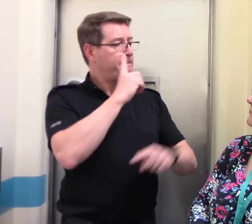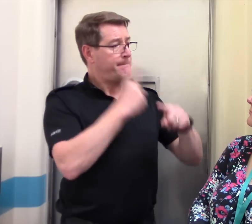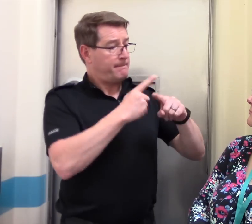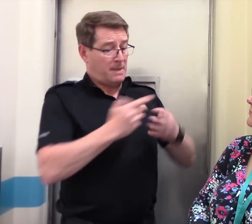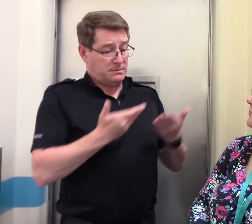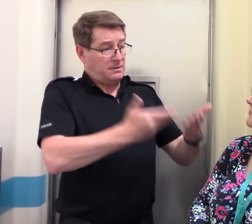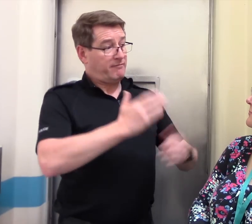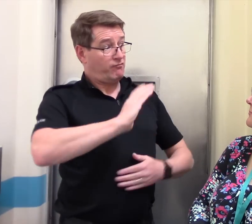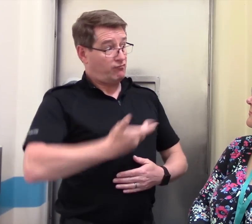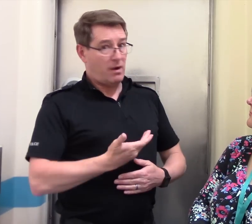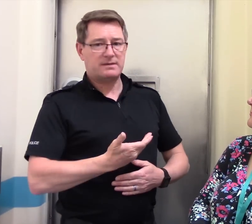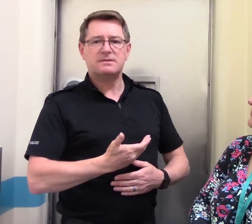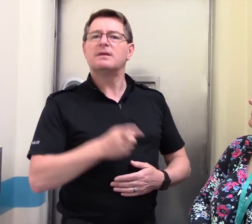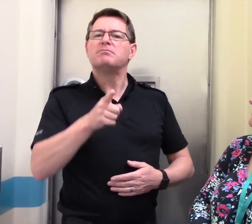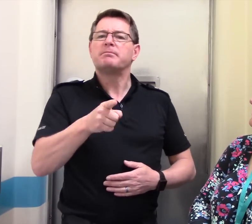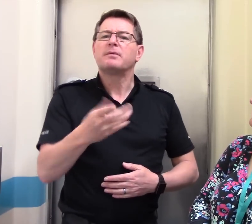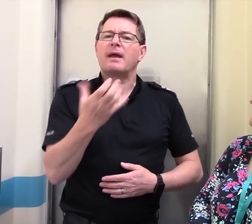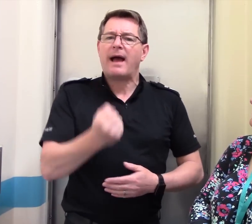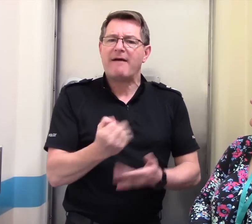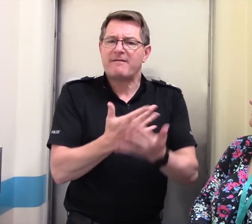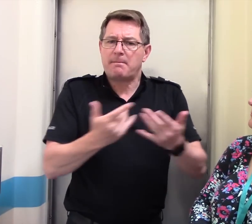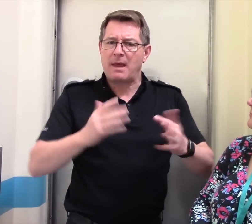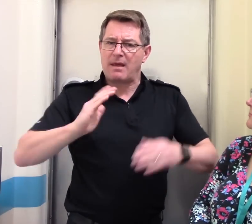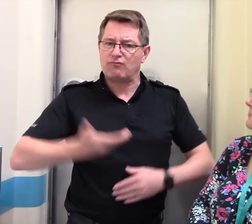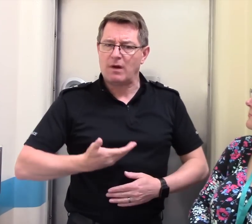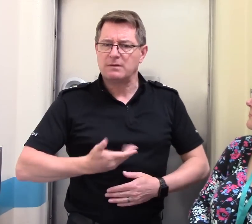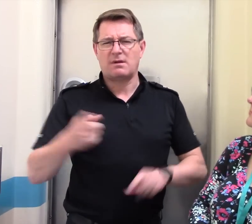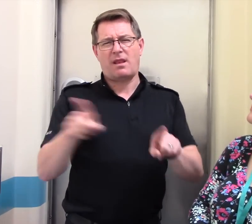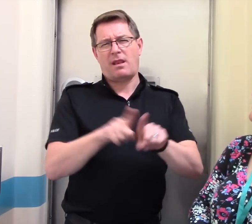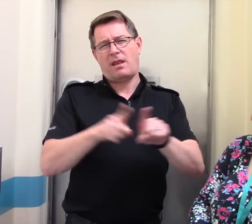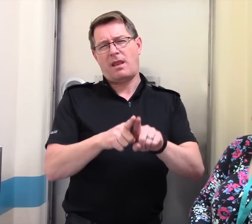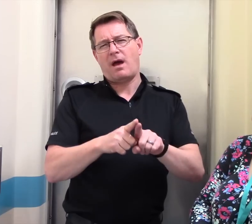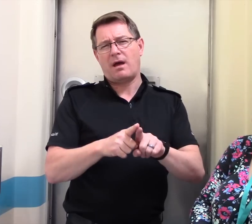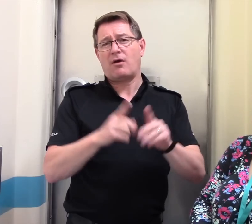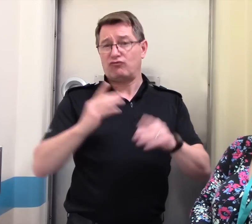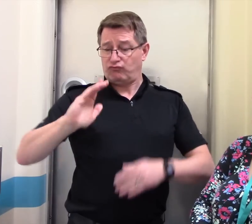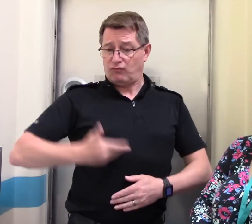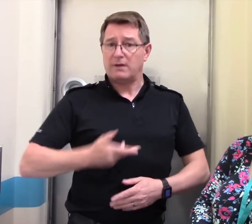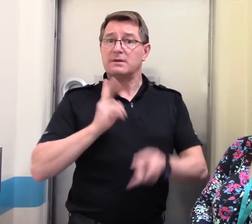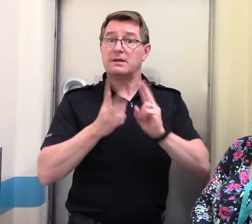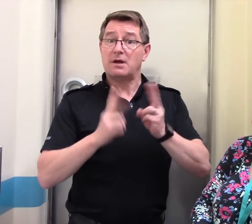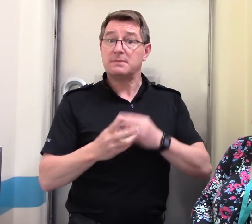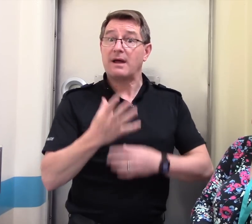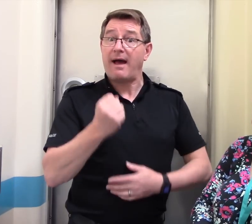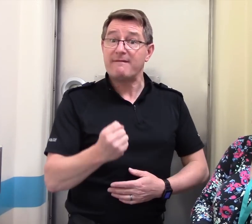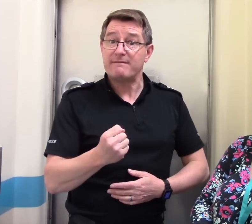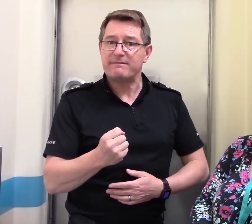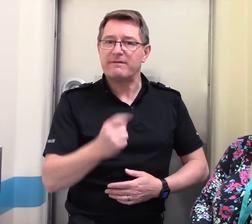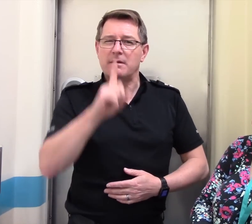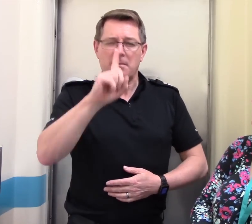and they gave you your Rights. You have many Rights like the Right to have an interpreter